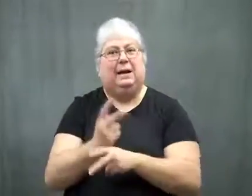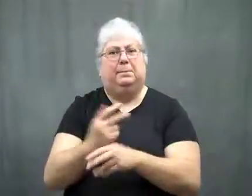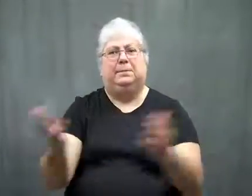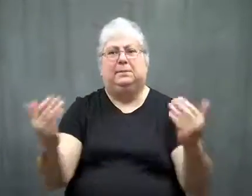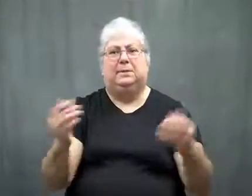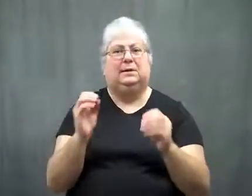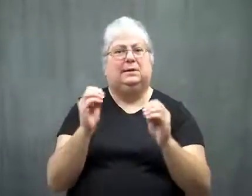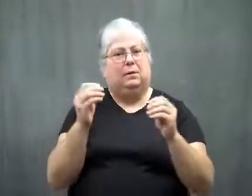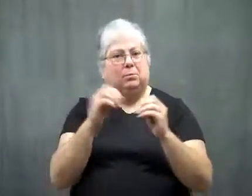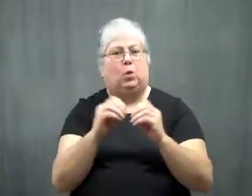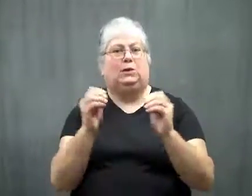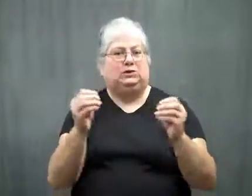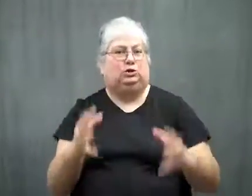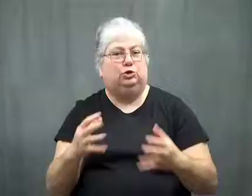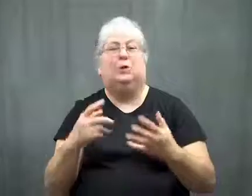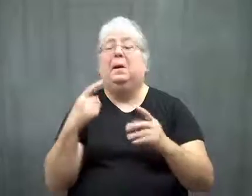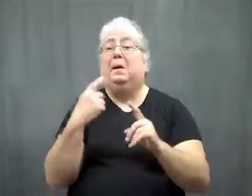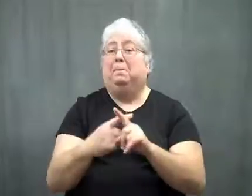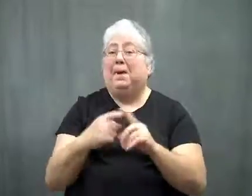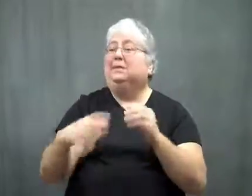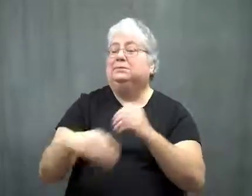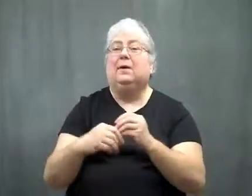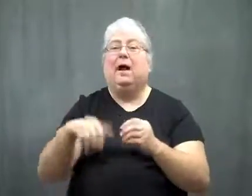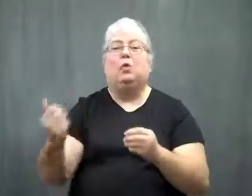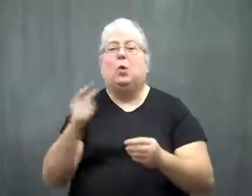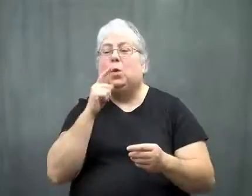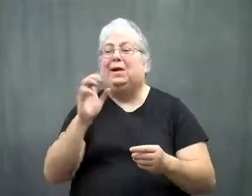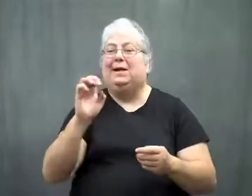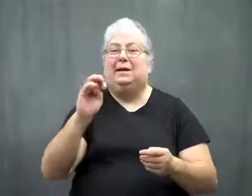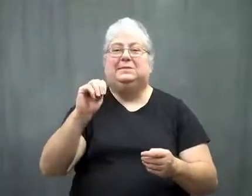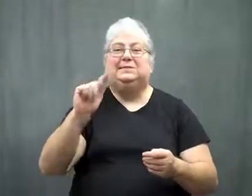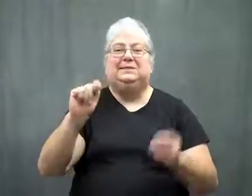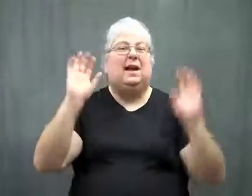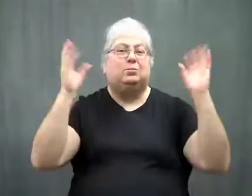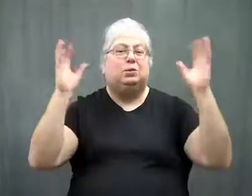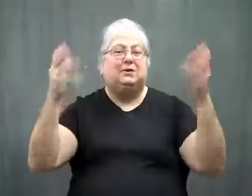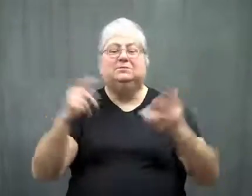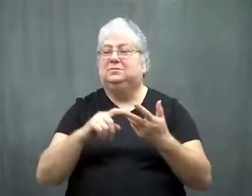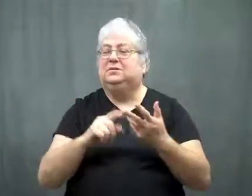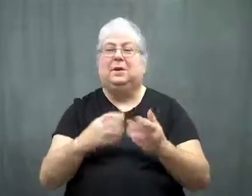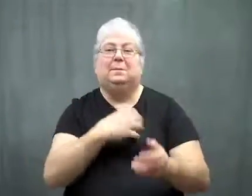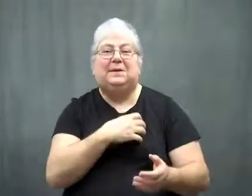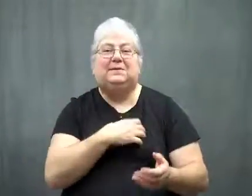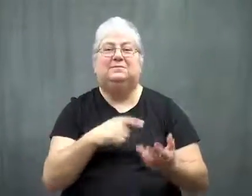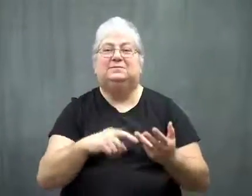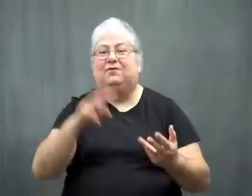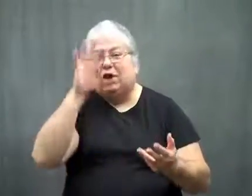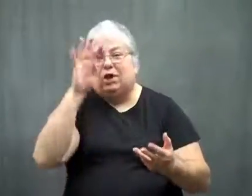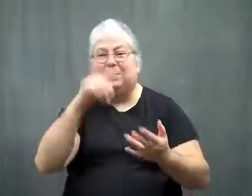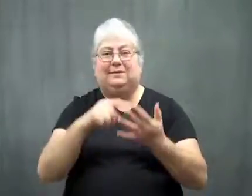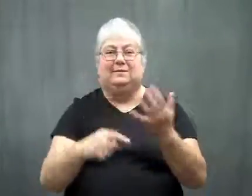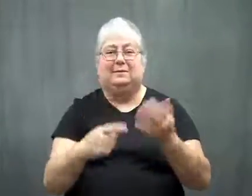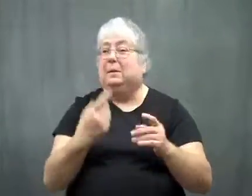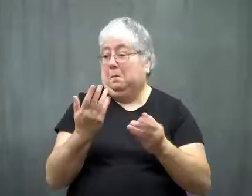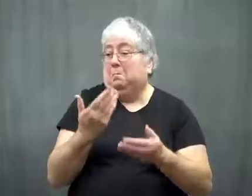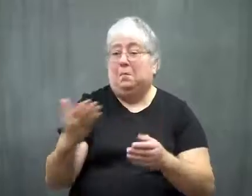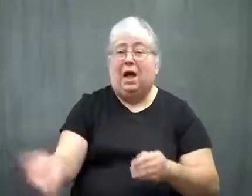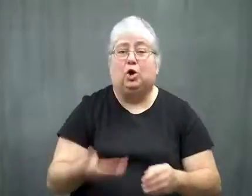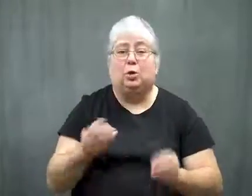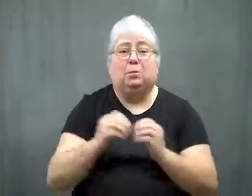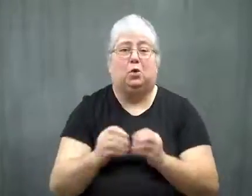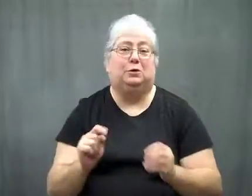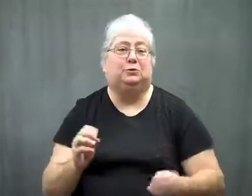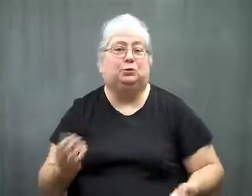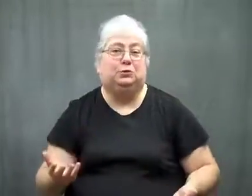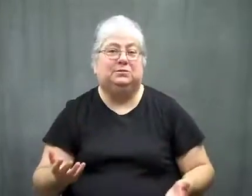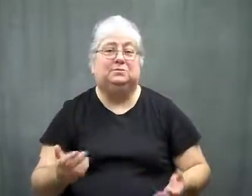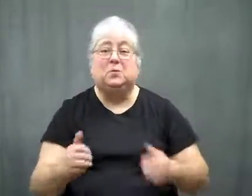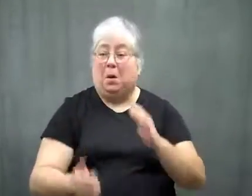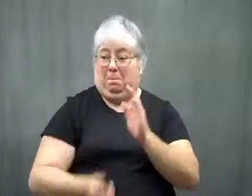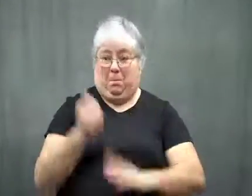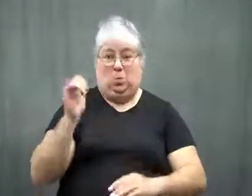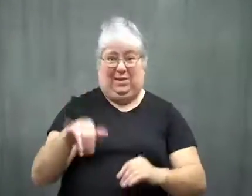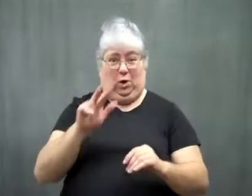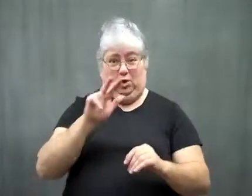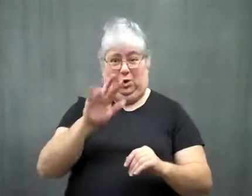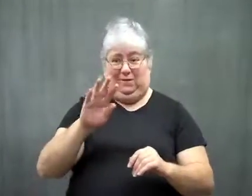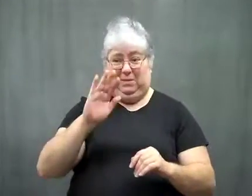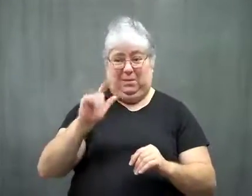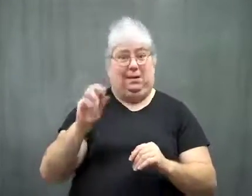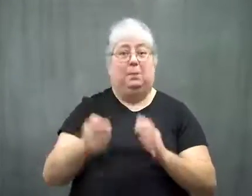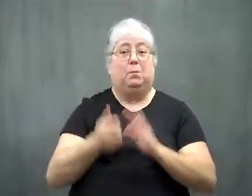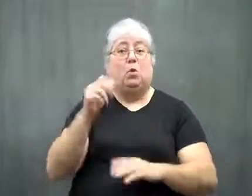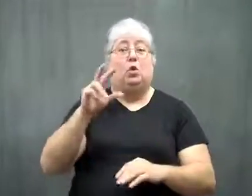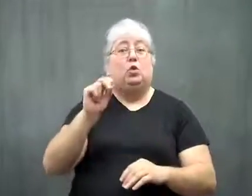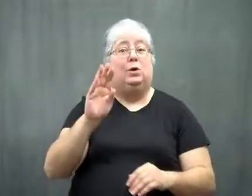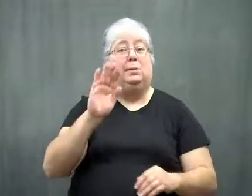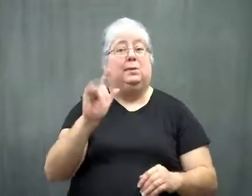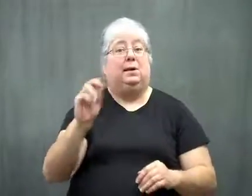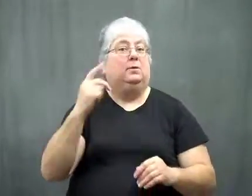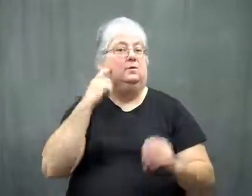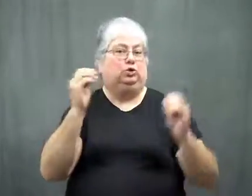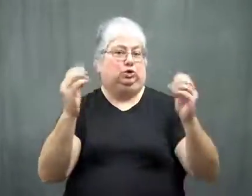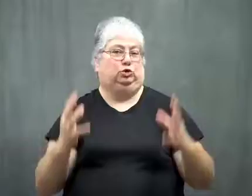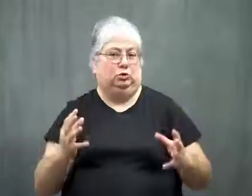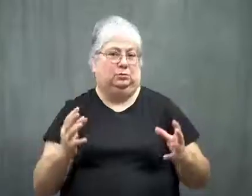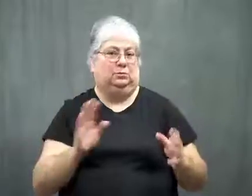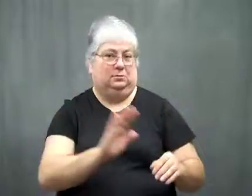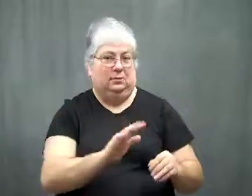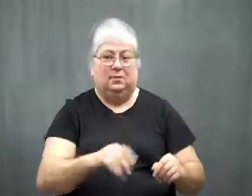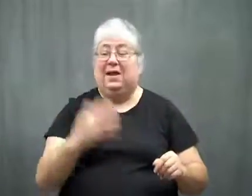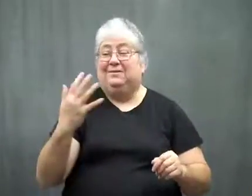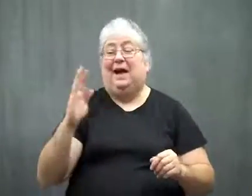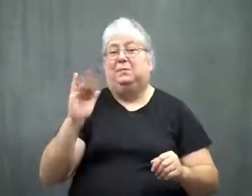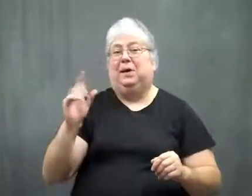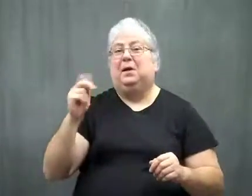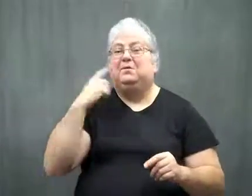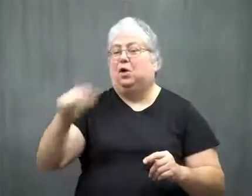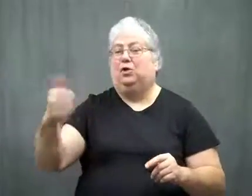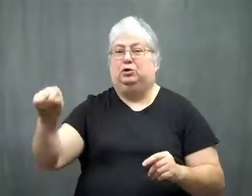That would keep them working and possibly hire more. Also included are first responders.